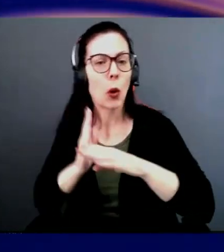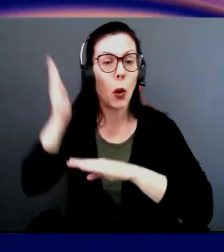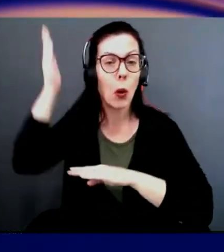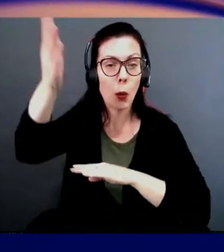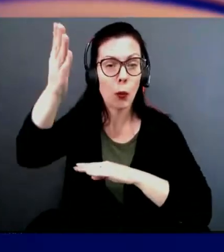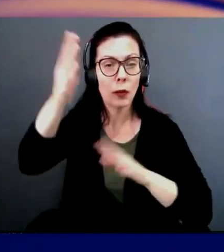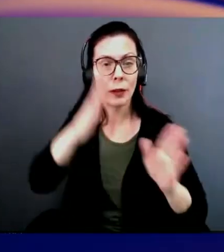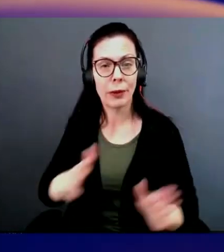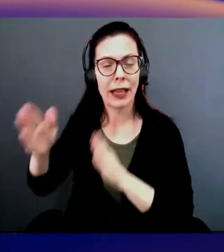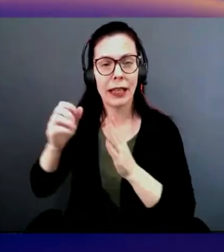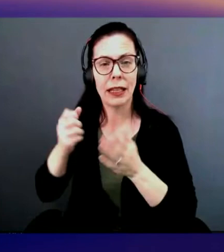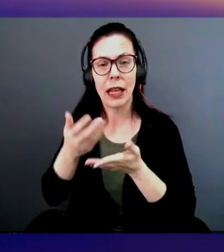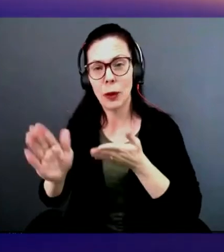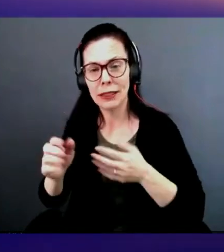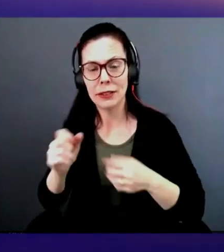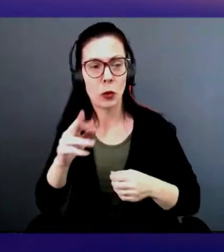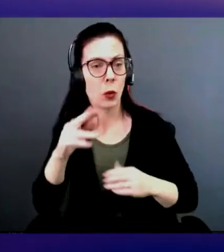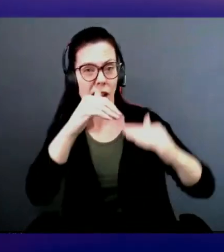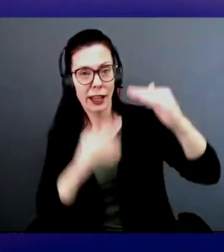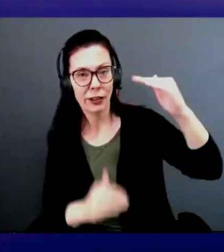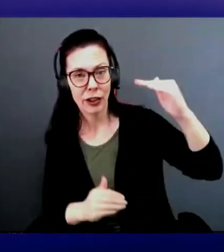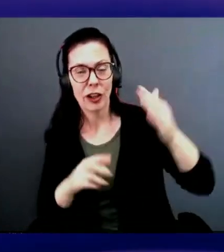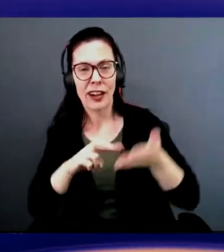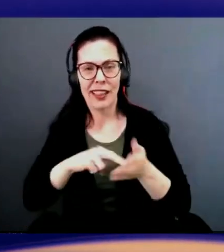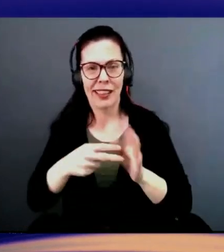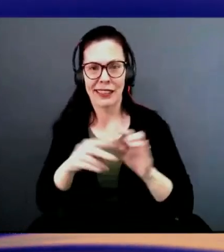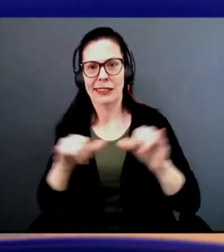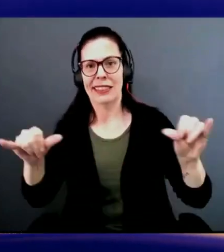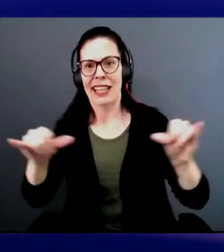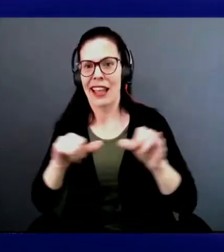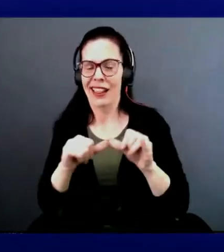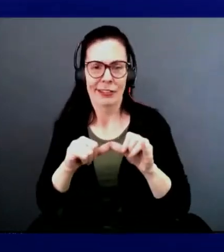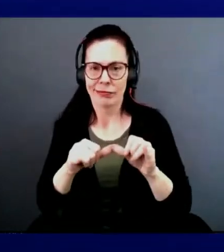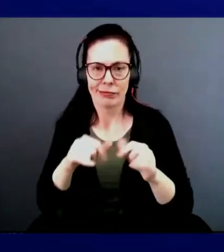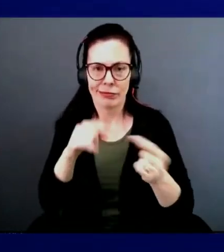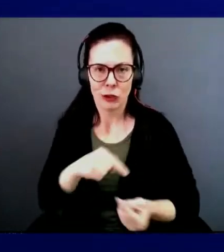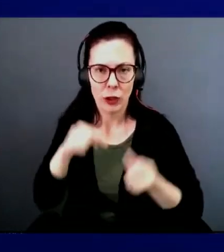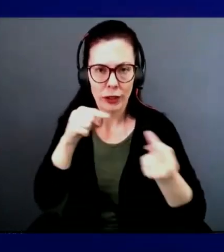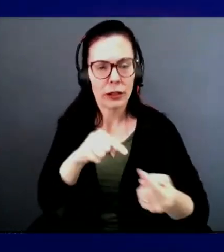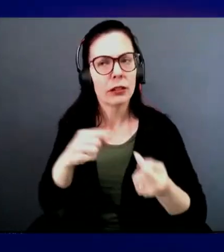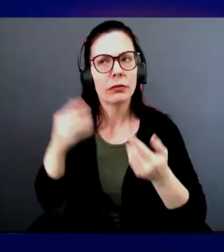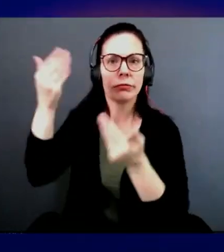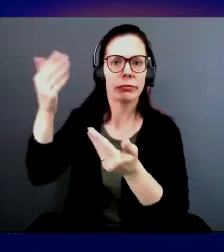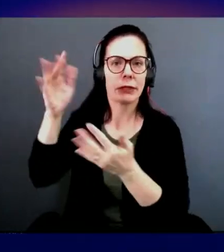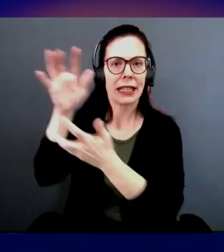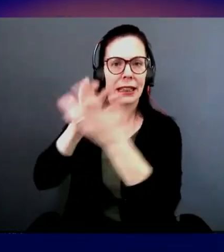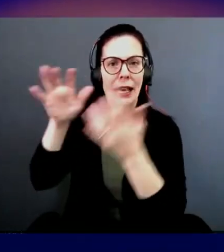or under provision and then having scaling issues, let the cloud do what it does best, scale automatically for you